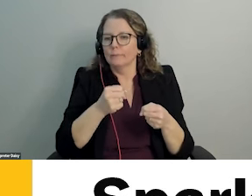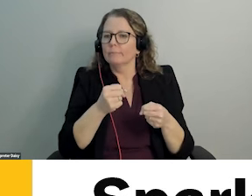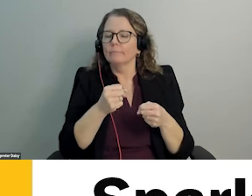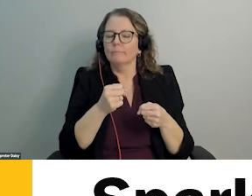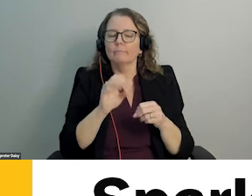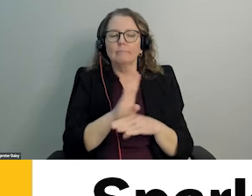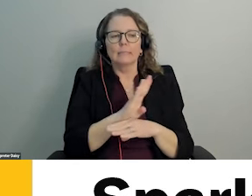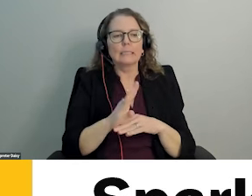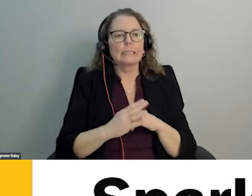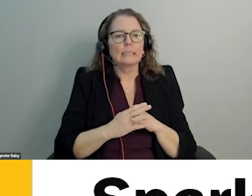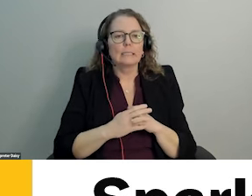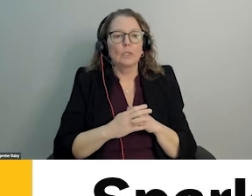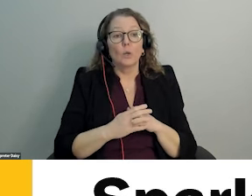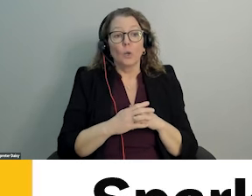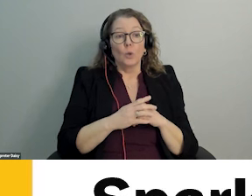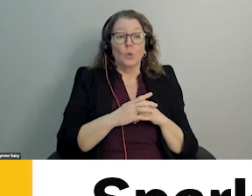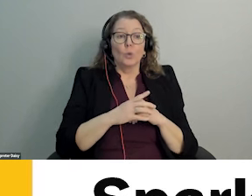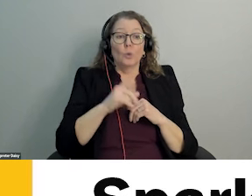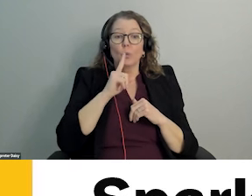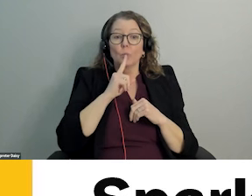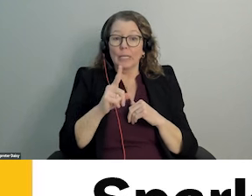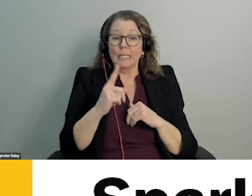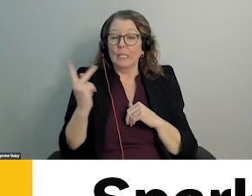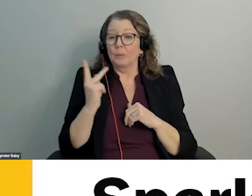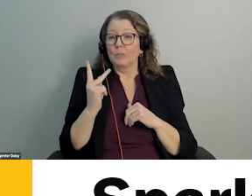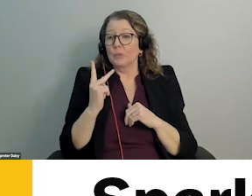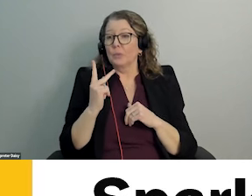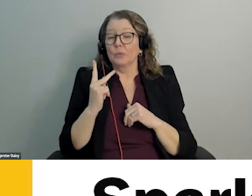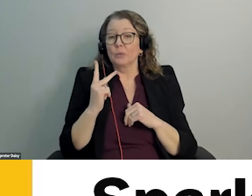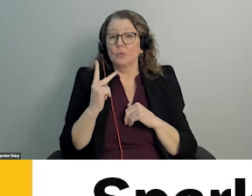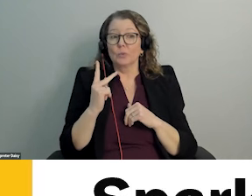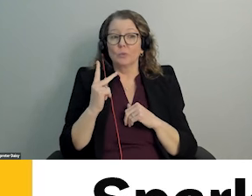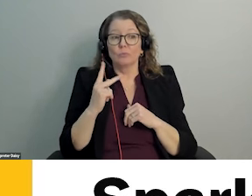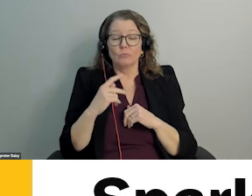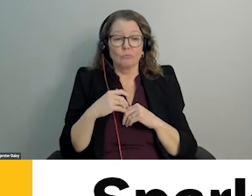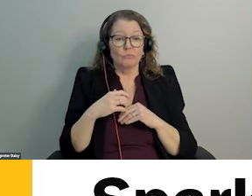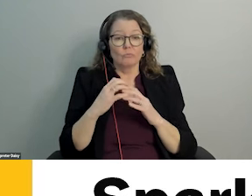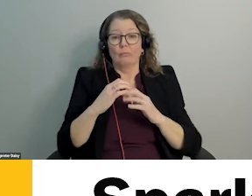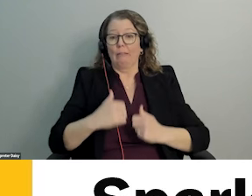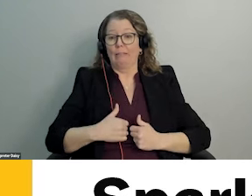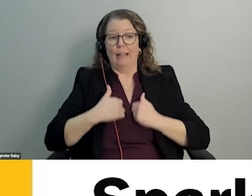And we've really built a life together that has disability at the core of our identity.